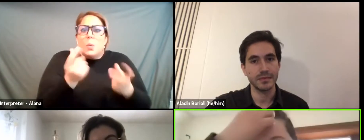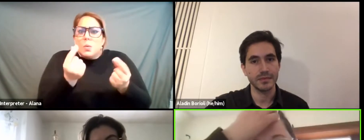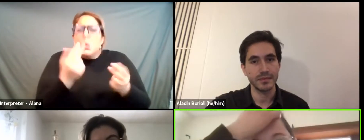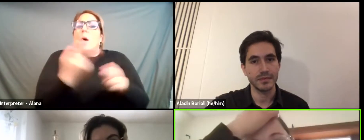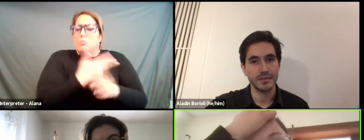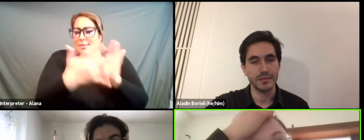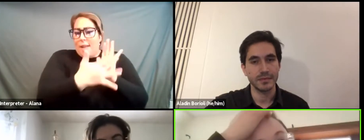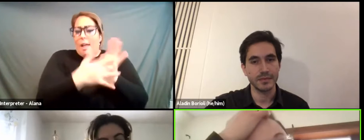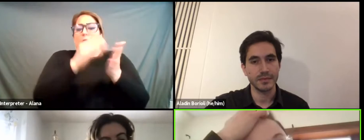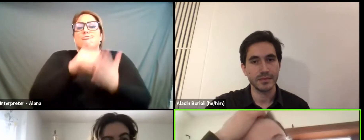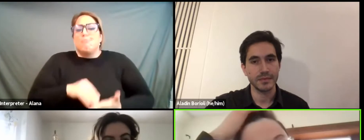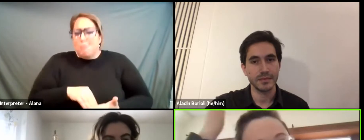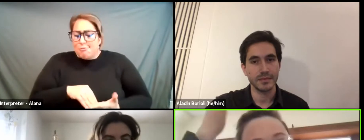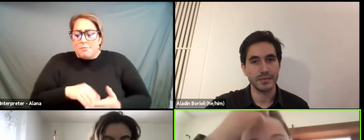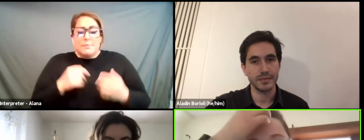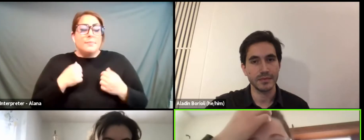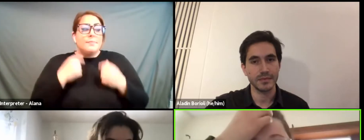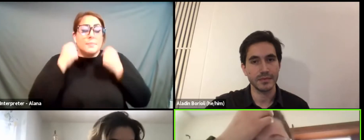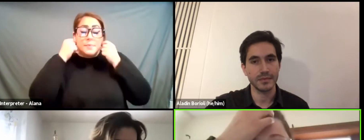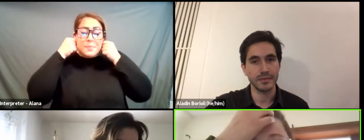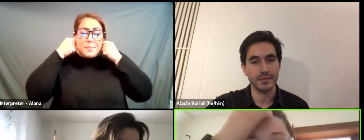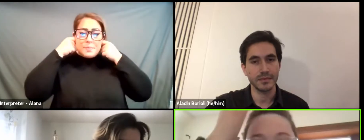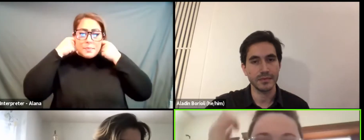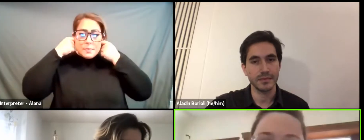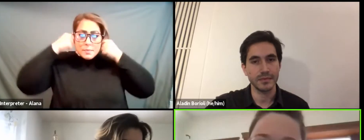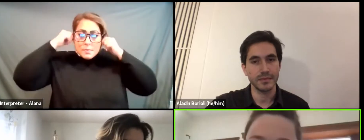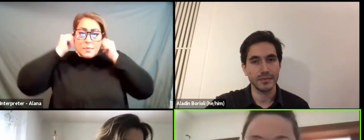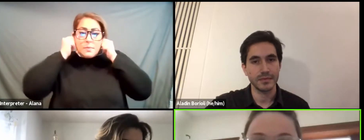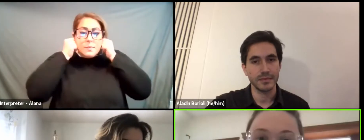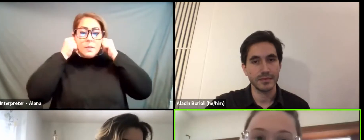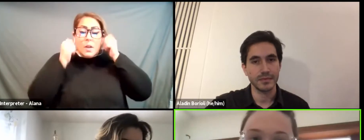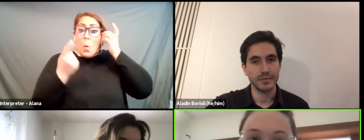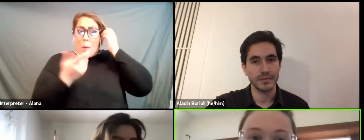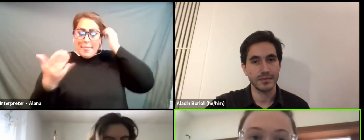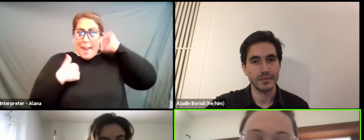So one of the things that I found interesting on the archives that you've been compiling here is